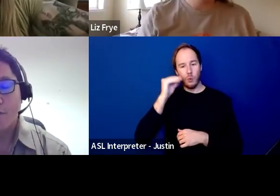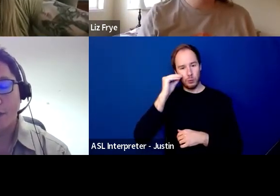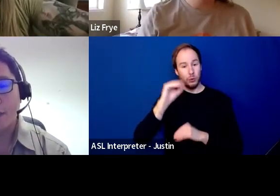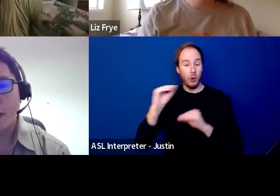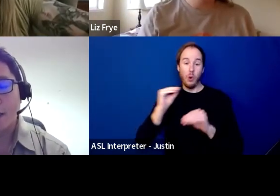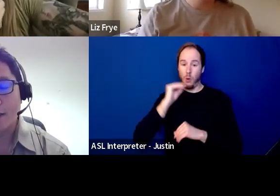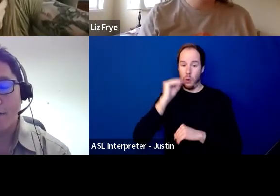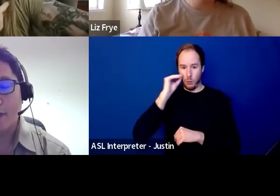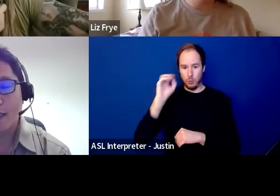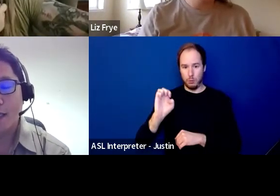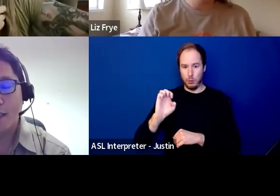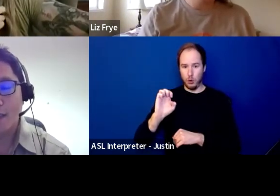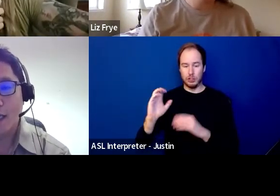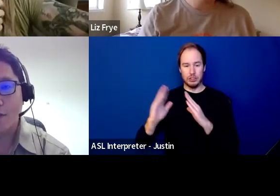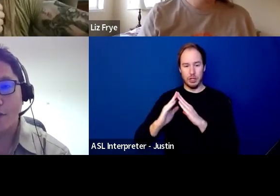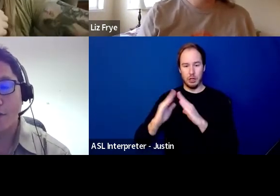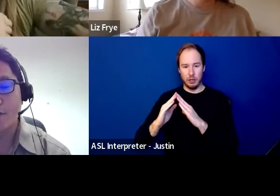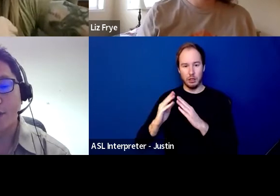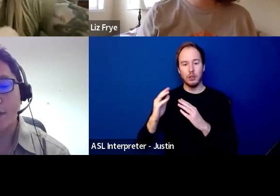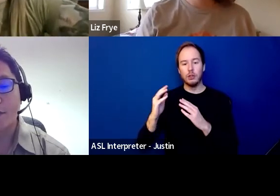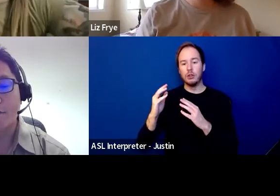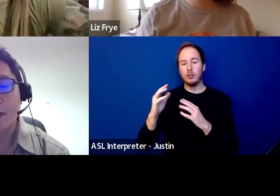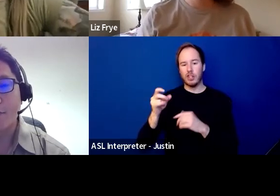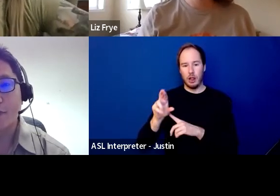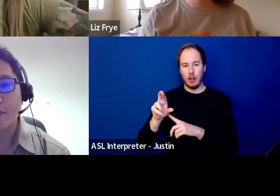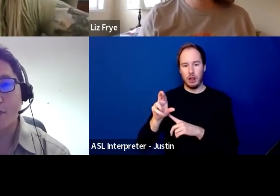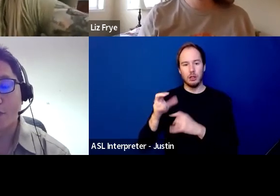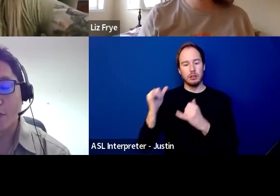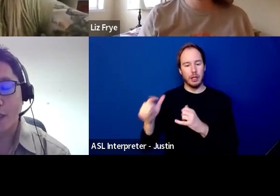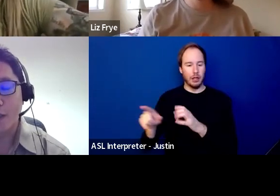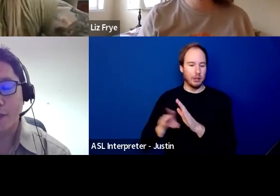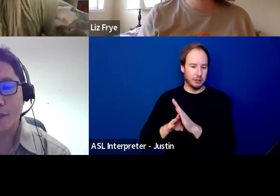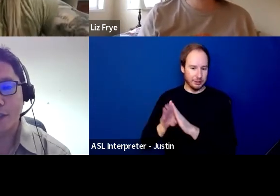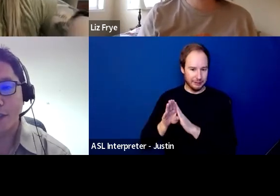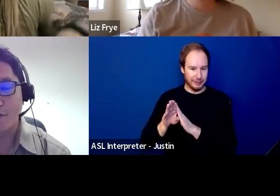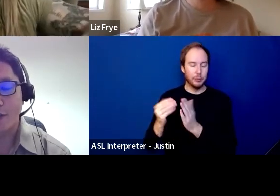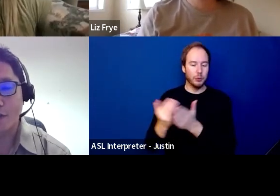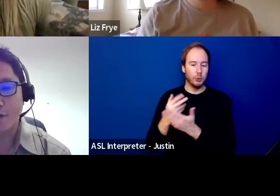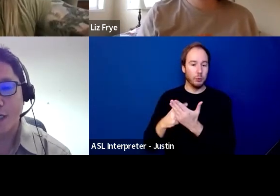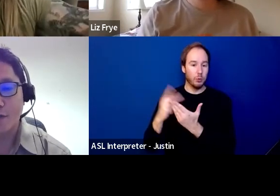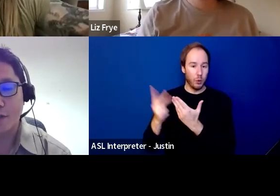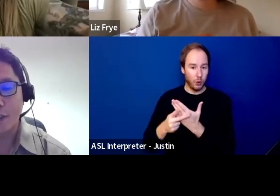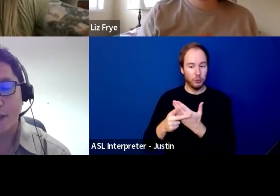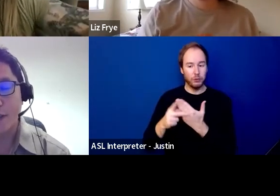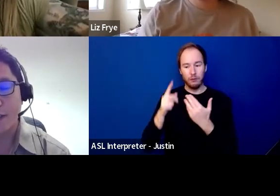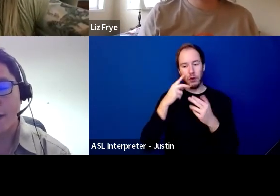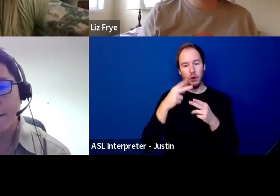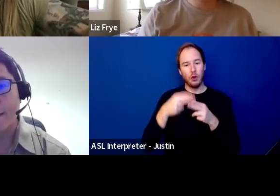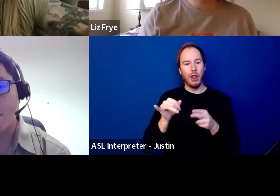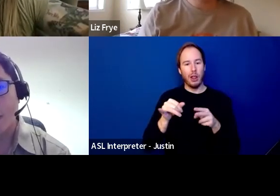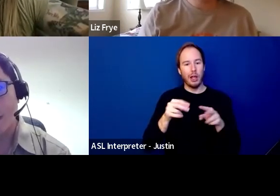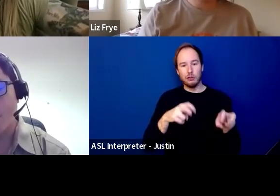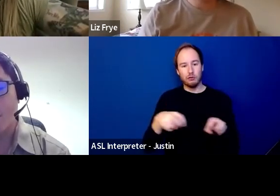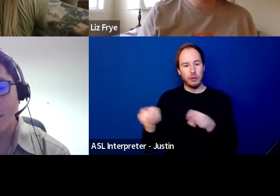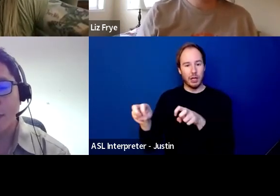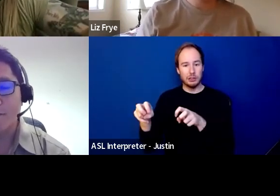which has now has had to develop new programs, such as transitional housing, case management,